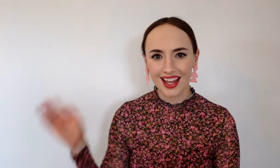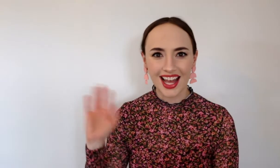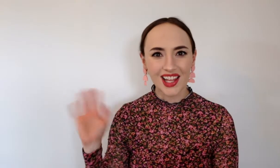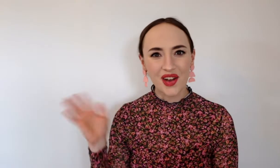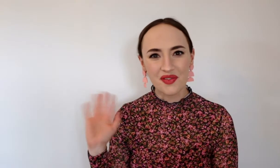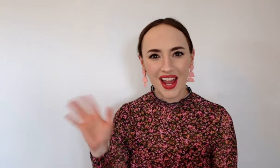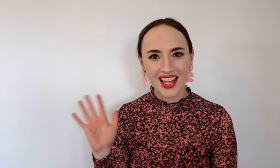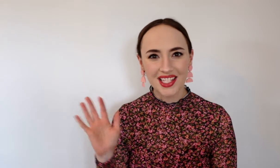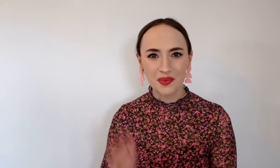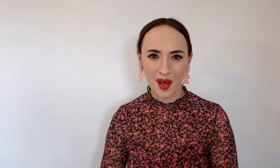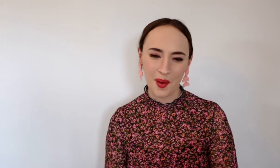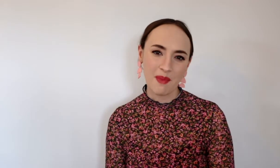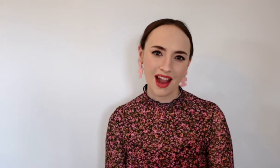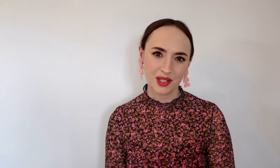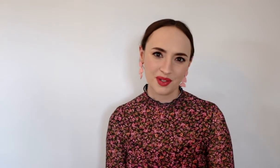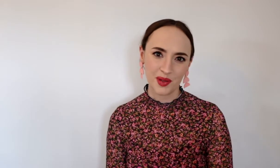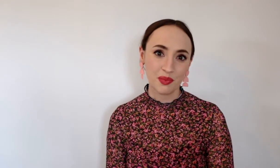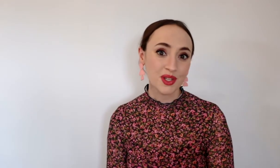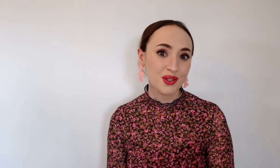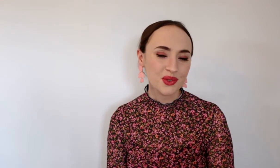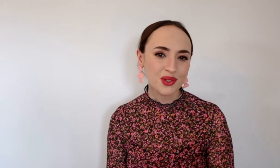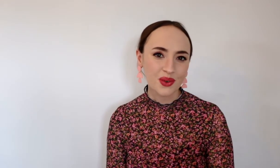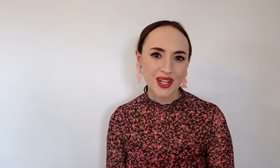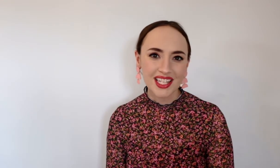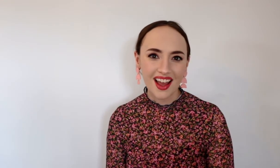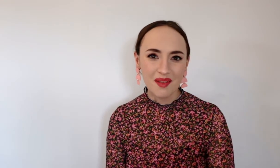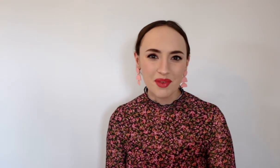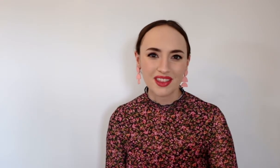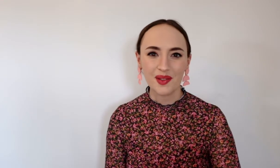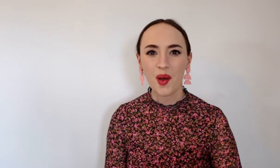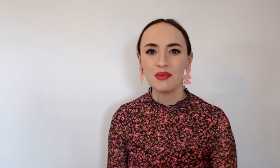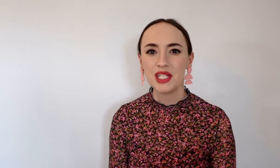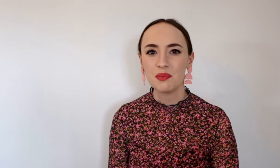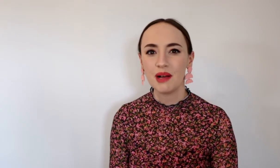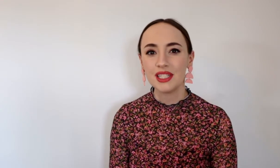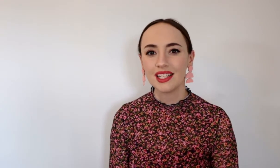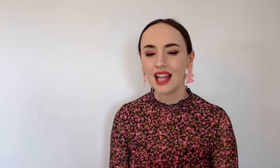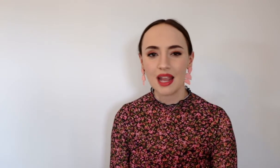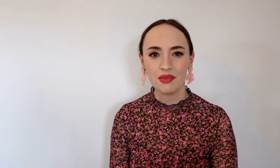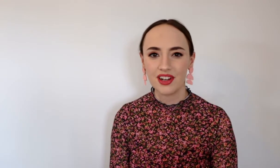Hello friends! Welcome back to another Preschool Storytime with the Long Beach Public Library.